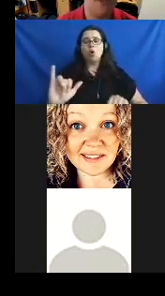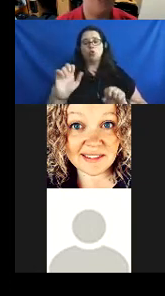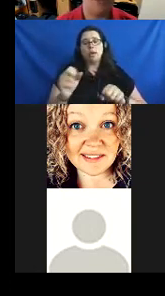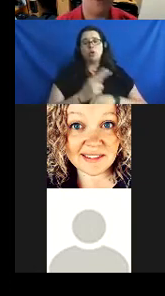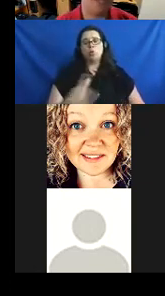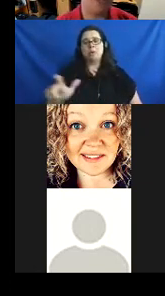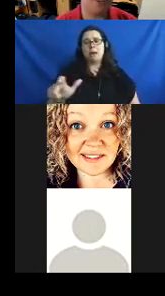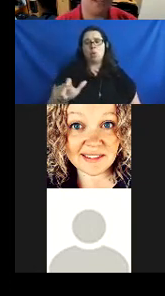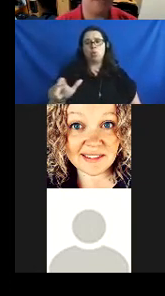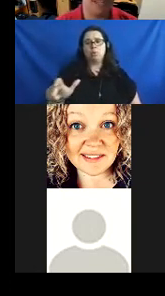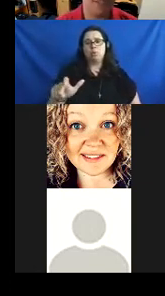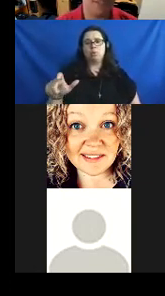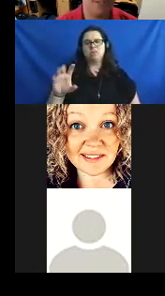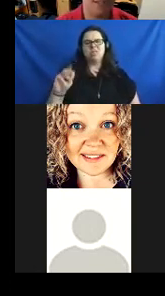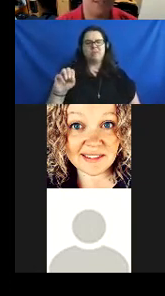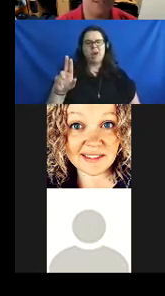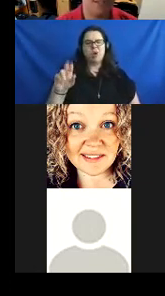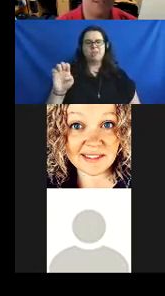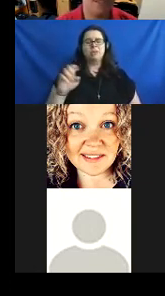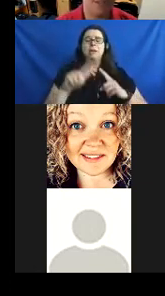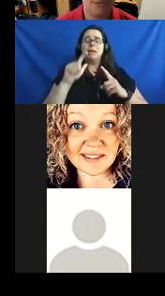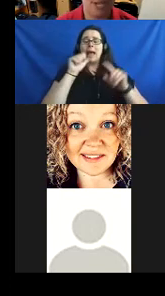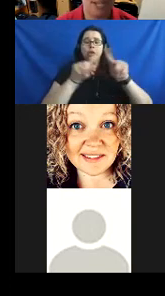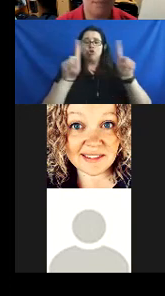THEY ARE NOT QUITE SCREEN MAGNIFICATION AND READING